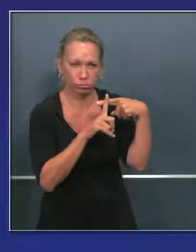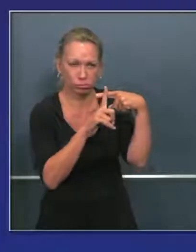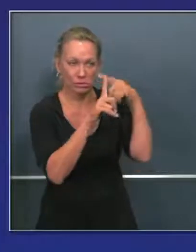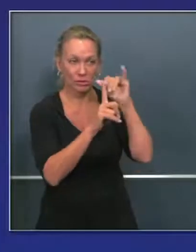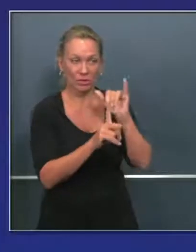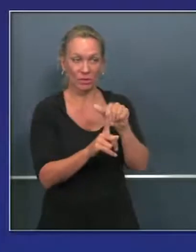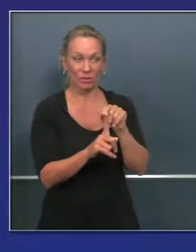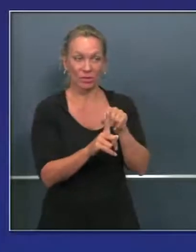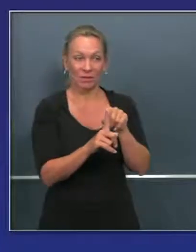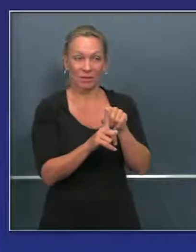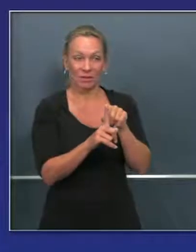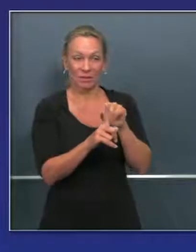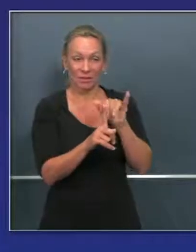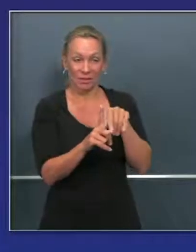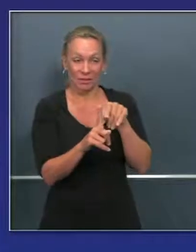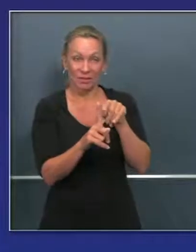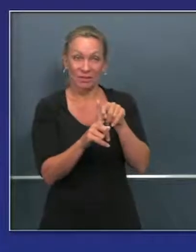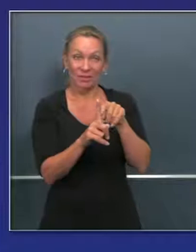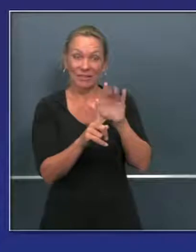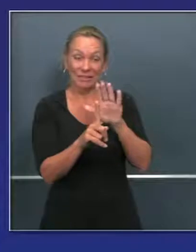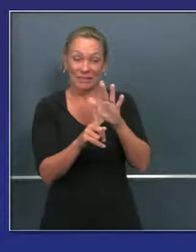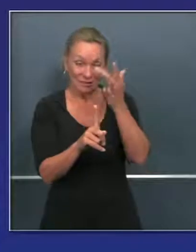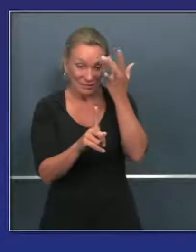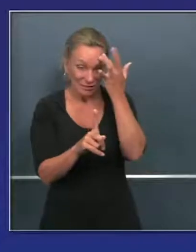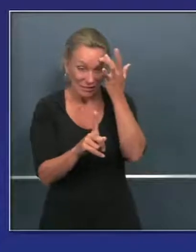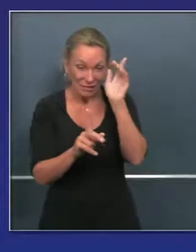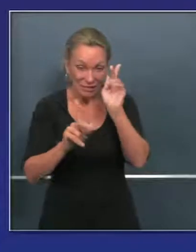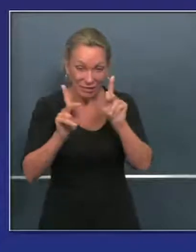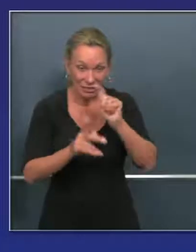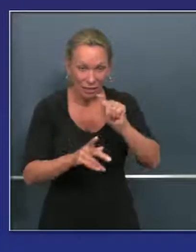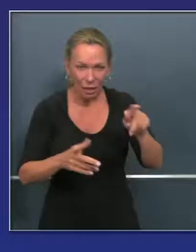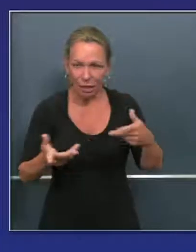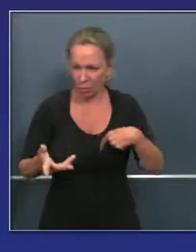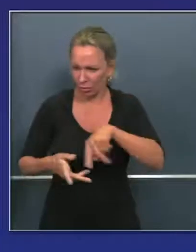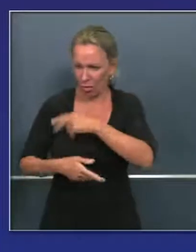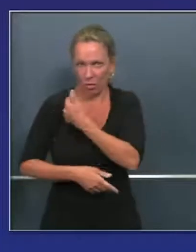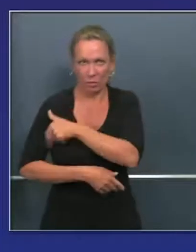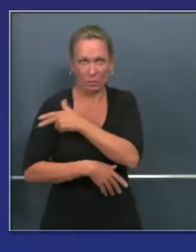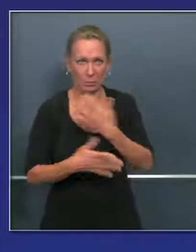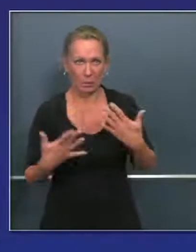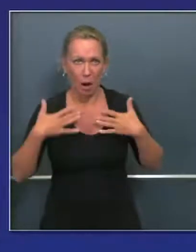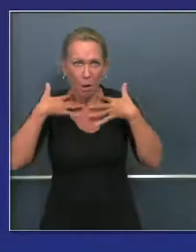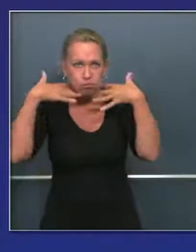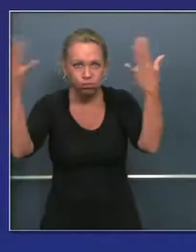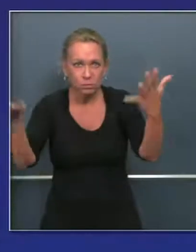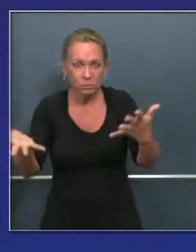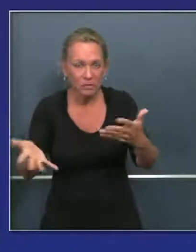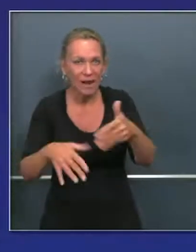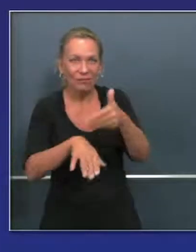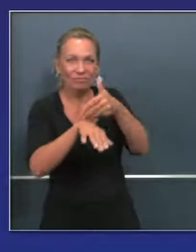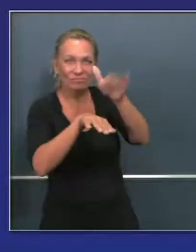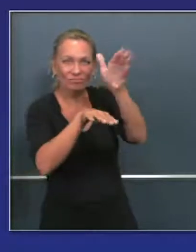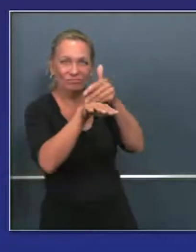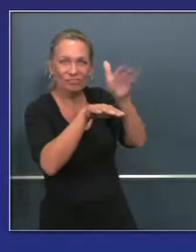out of Imperial we're asking them to return to the stay at home order today so with that I'm going to